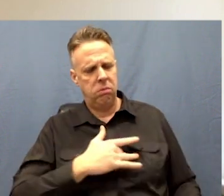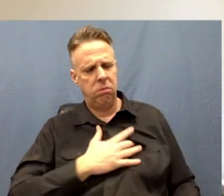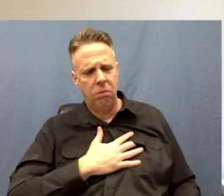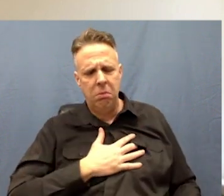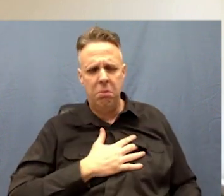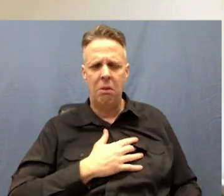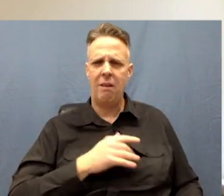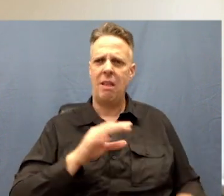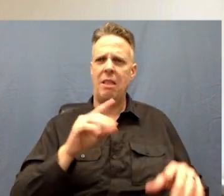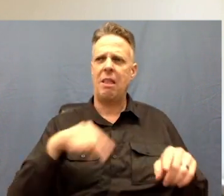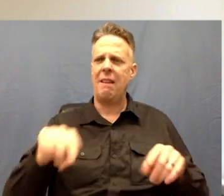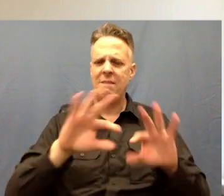BUT HAVE BEEN LEFT OUT OF EXPANDED UNEMPLOYMENT INSURANCE,